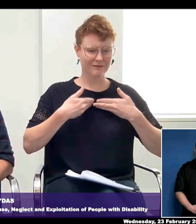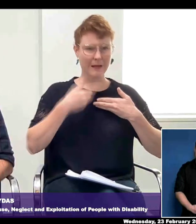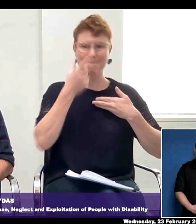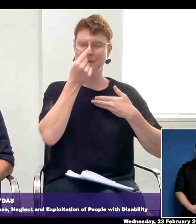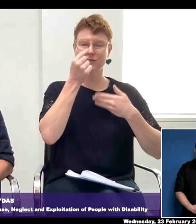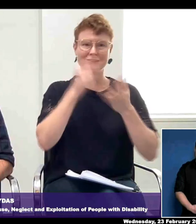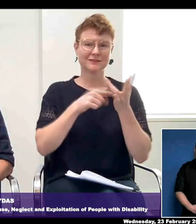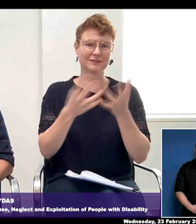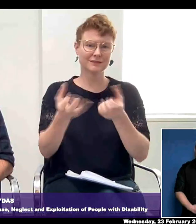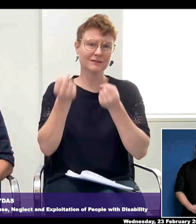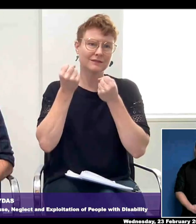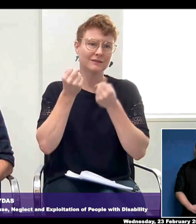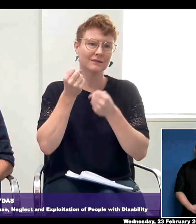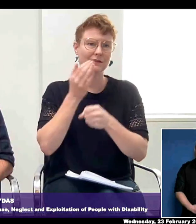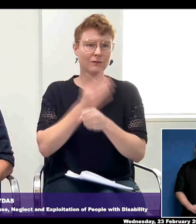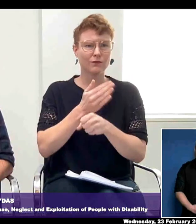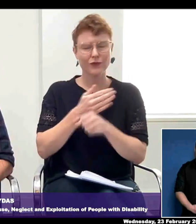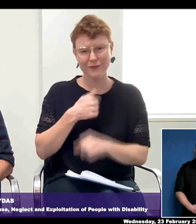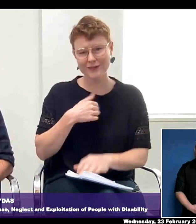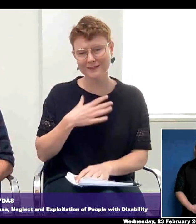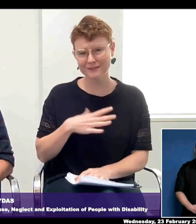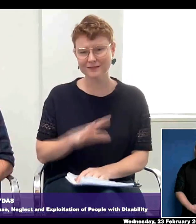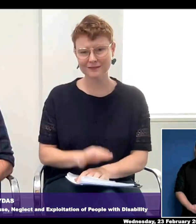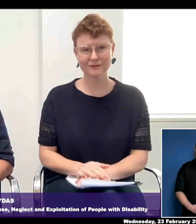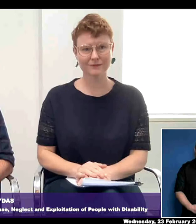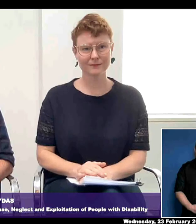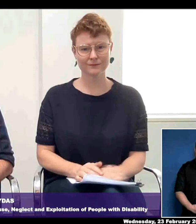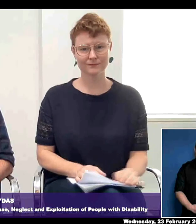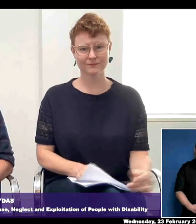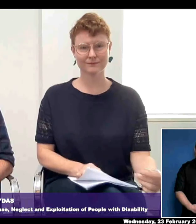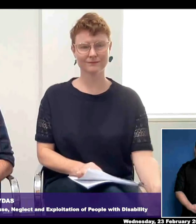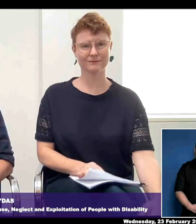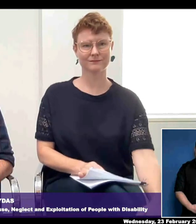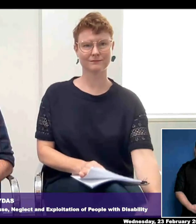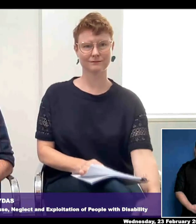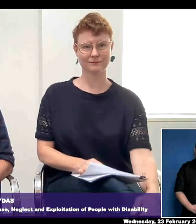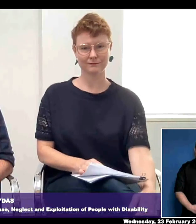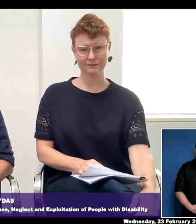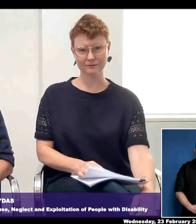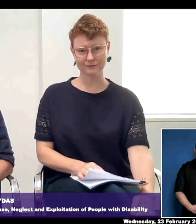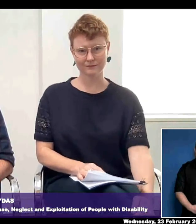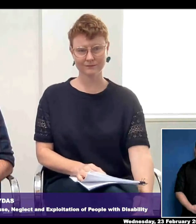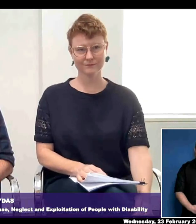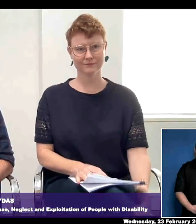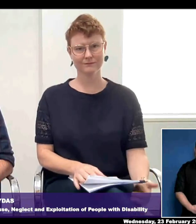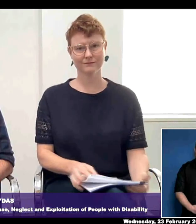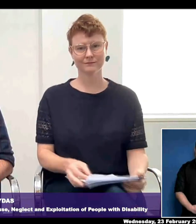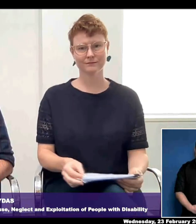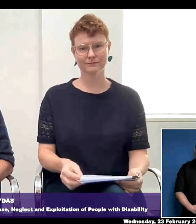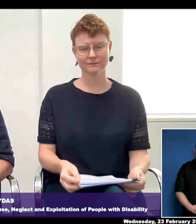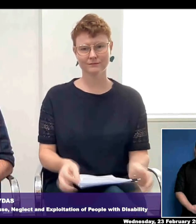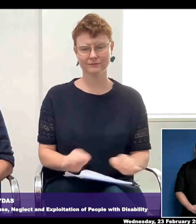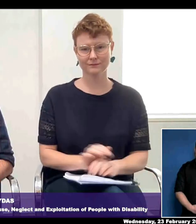They were still giving me this other role that was not at - was not congruent with my